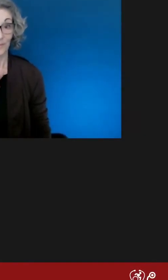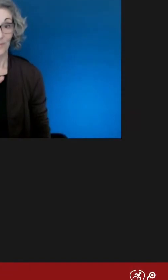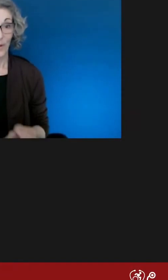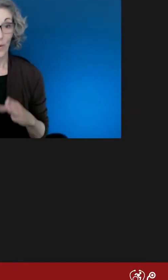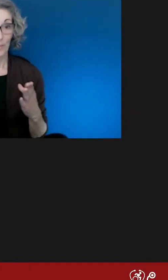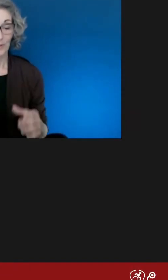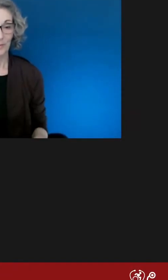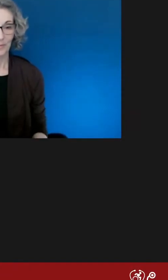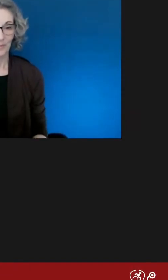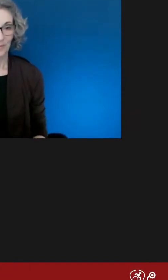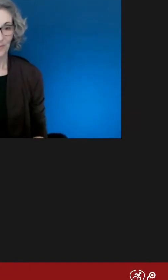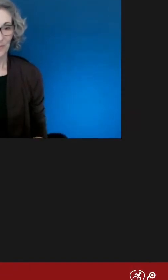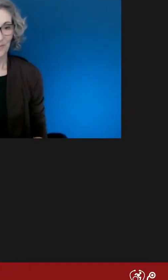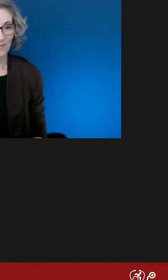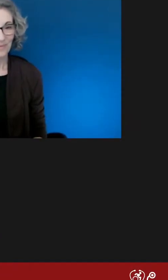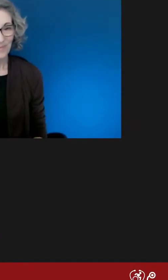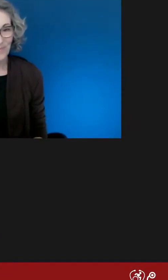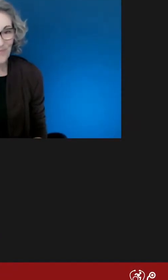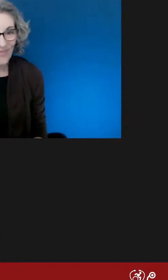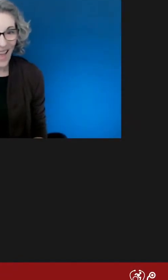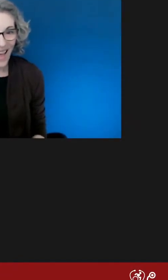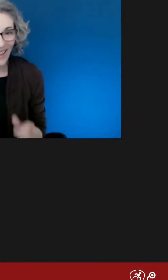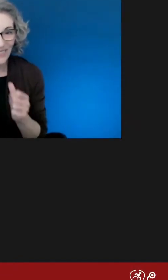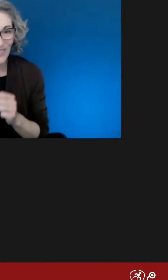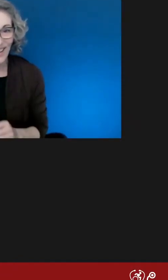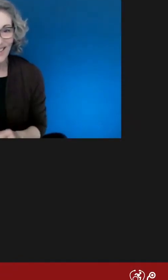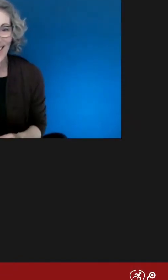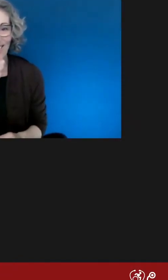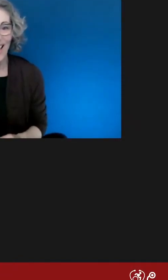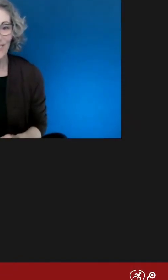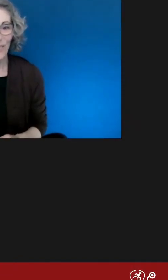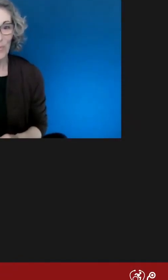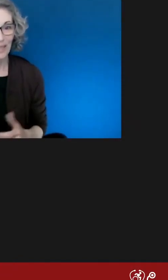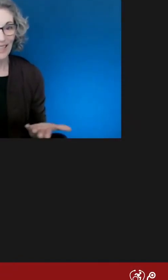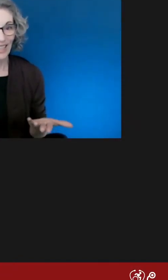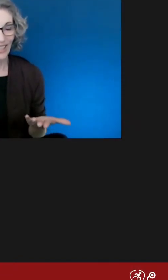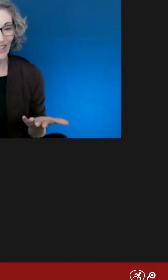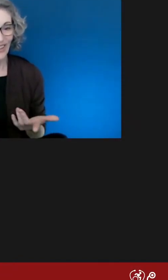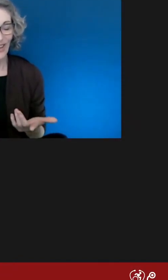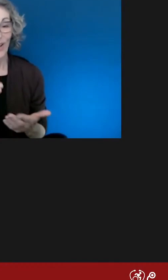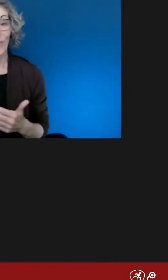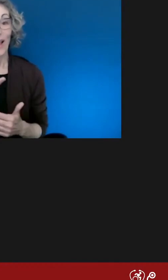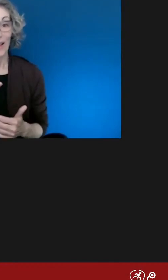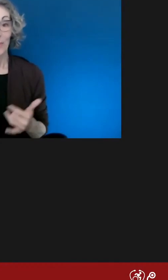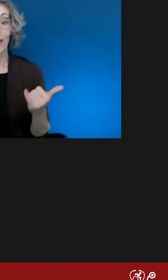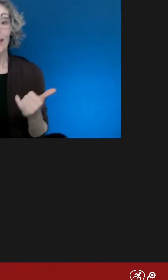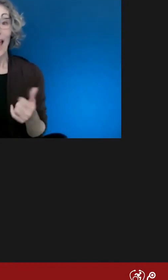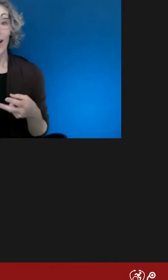Hi everyone. So thank you for being here and welcome. We are now going on to session five.